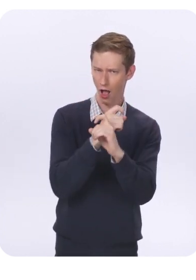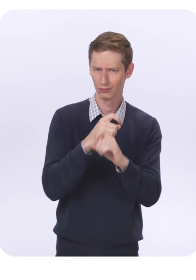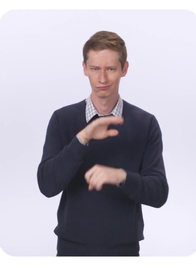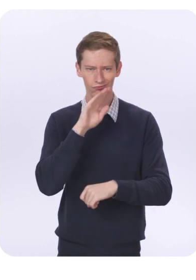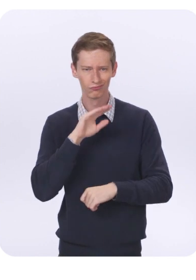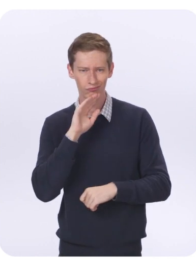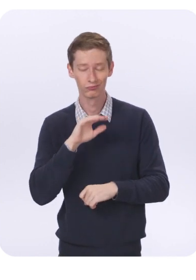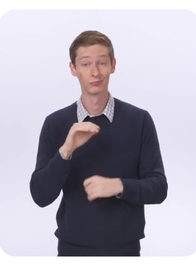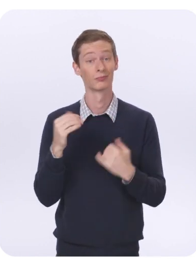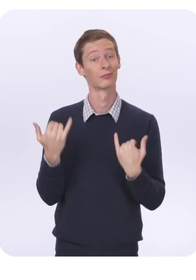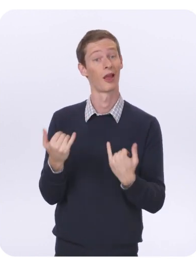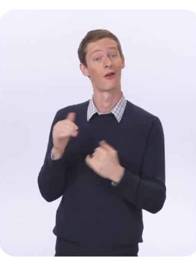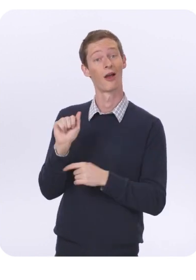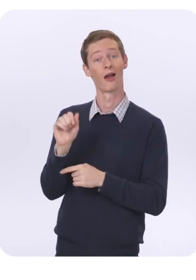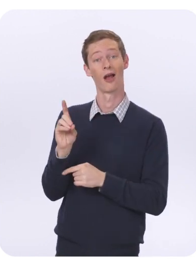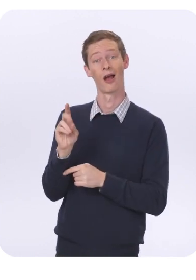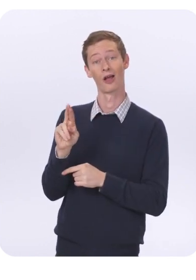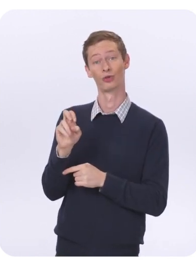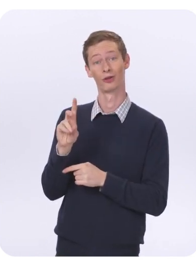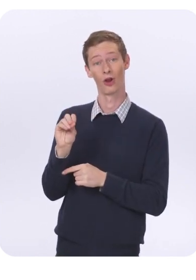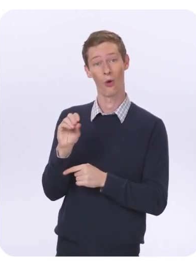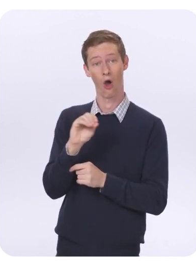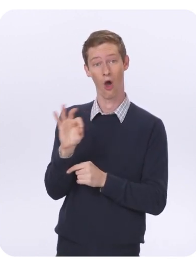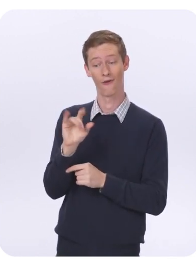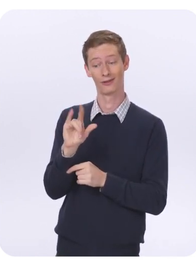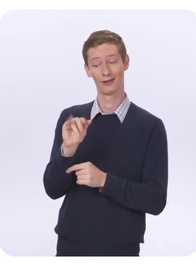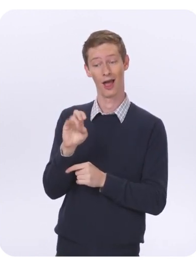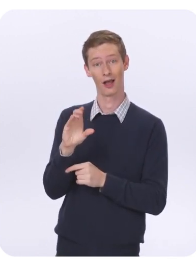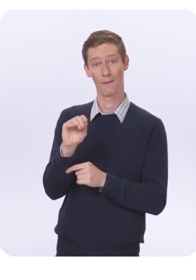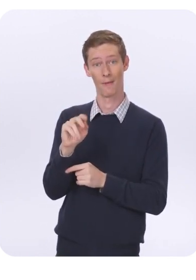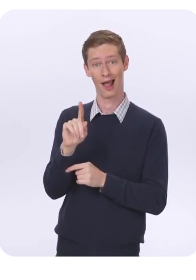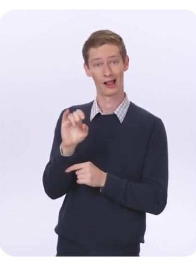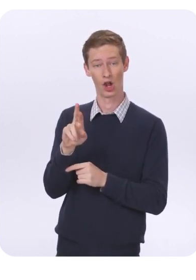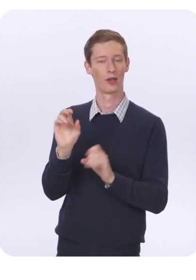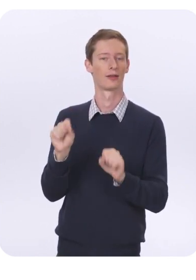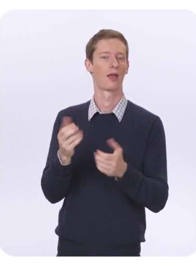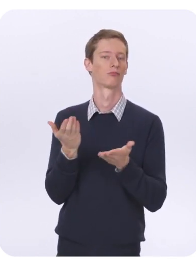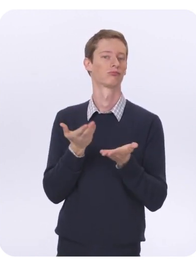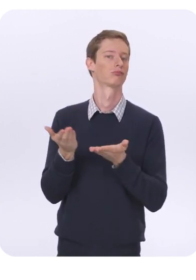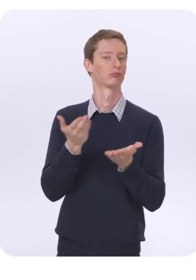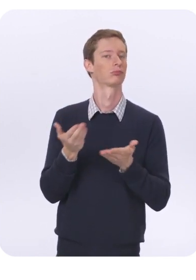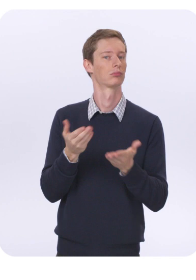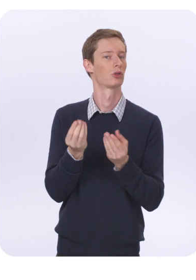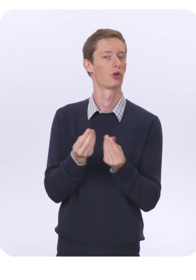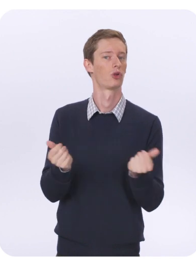a portable solution to provide shader information decoupling the shader from runtime.